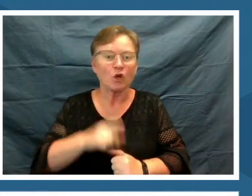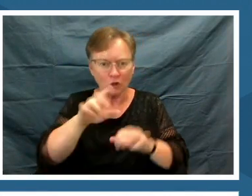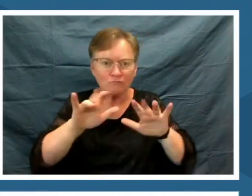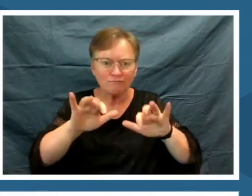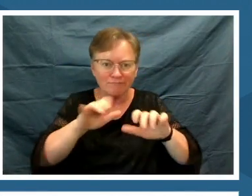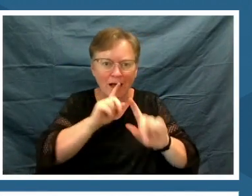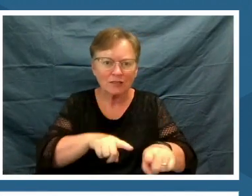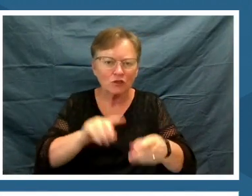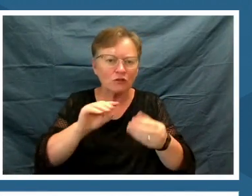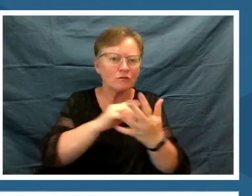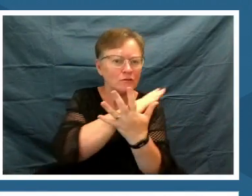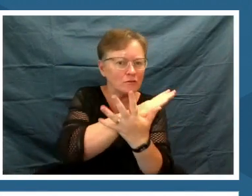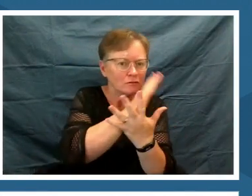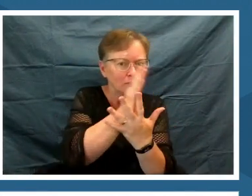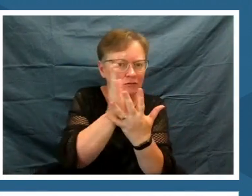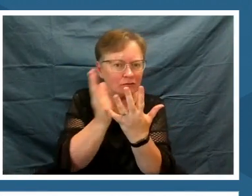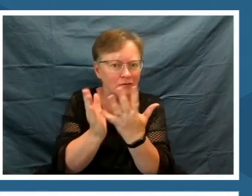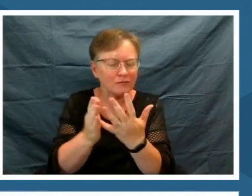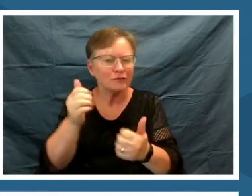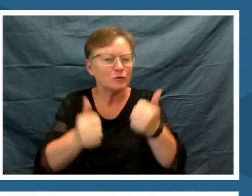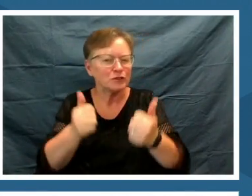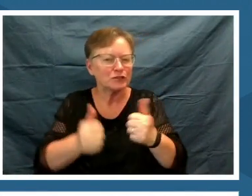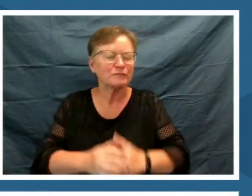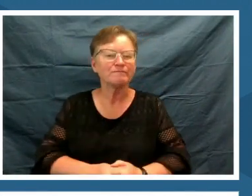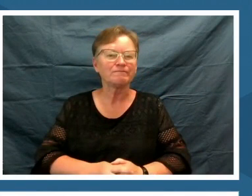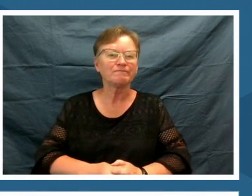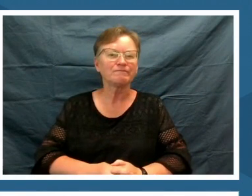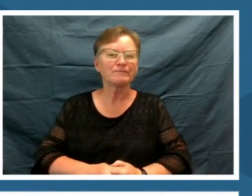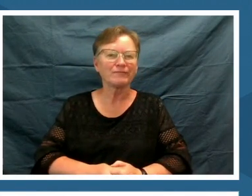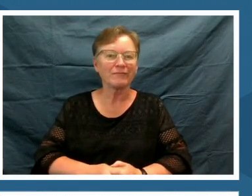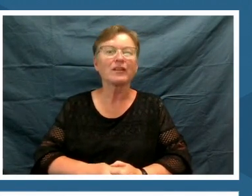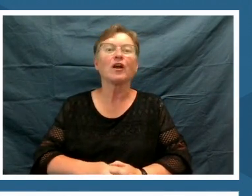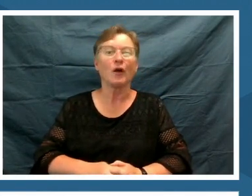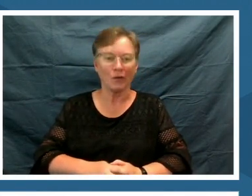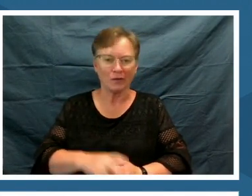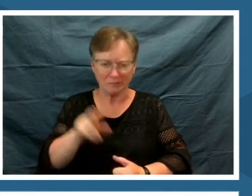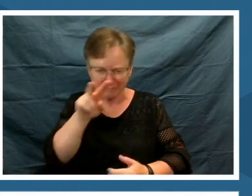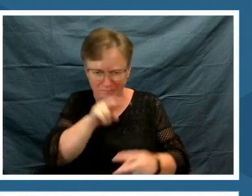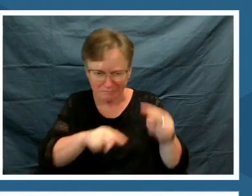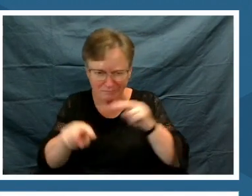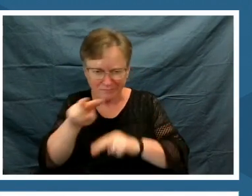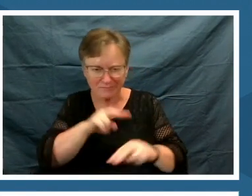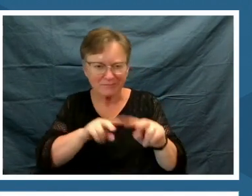all right so let's take a look